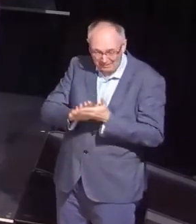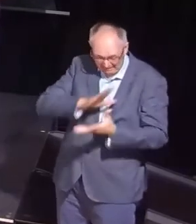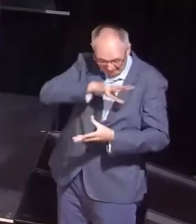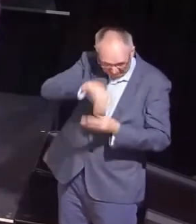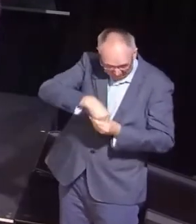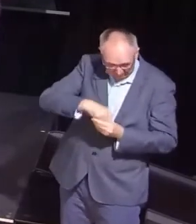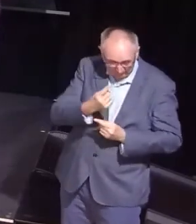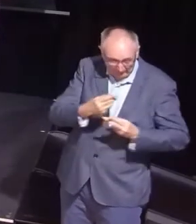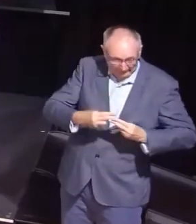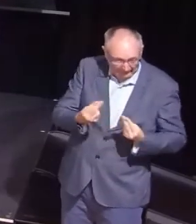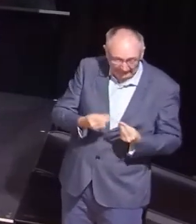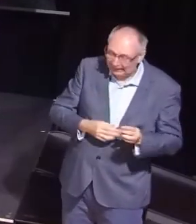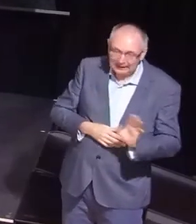we put it into two days.